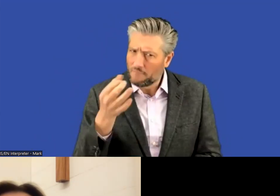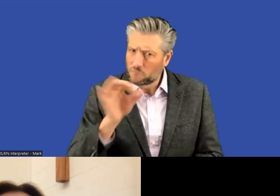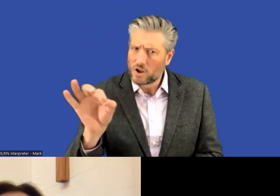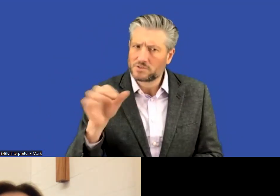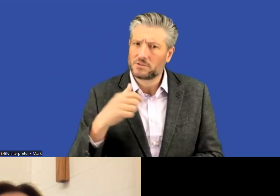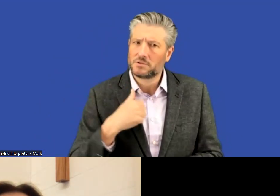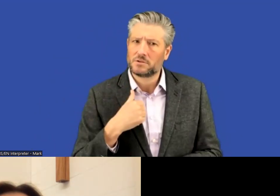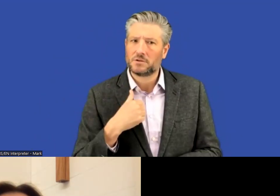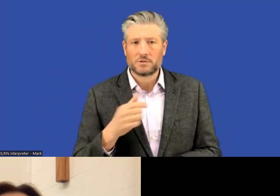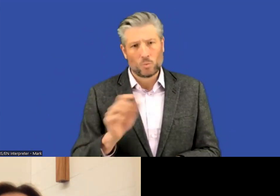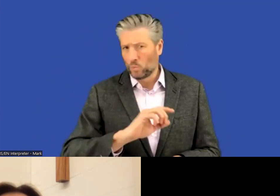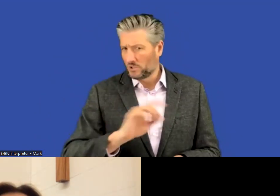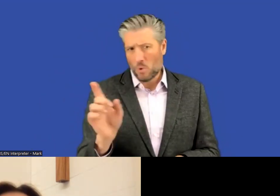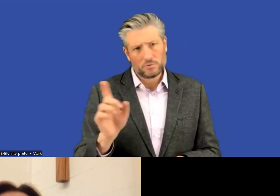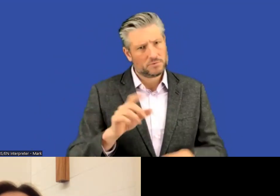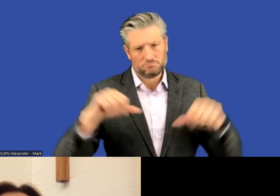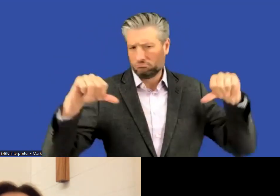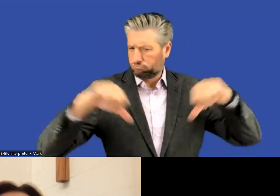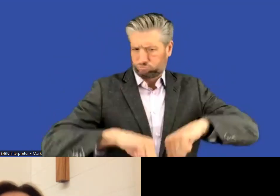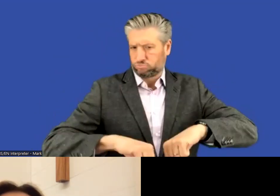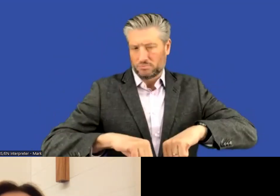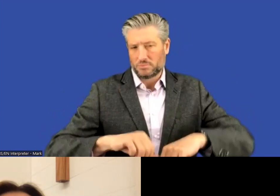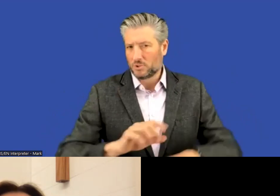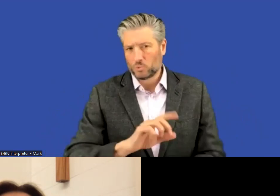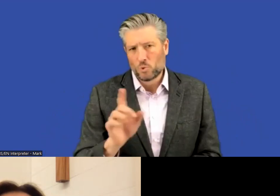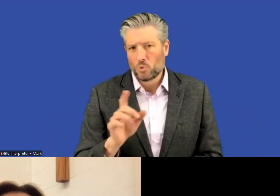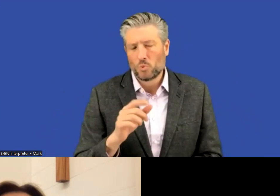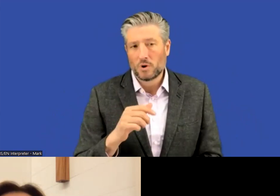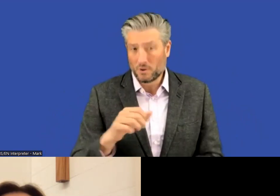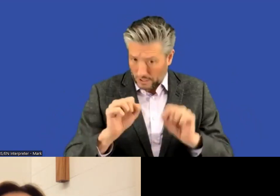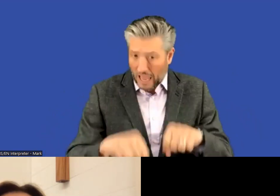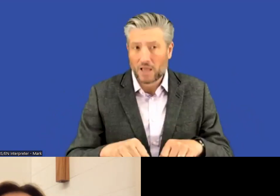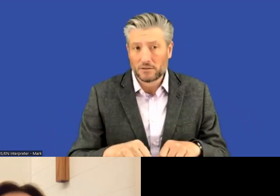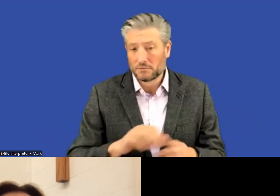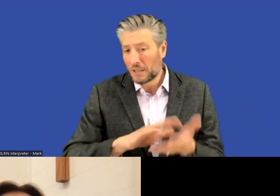We're not at the bottom of the list, as you said; but behind that, when you ask, so we